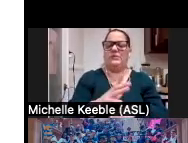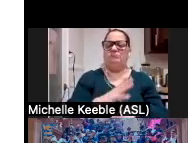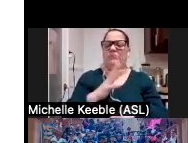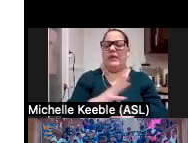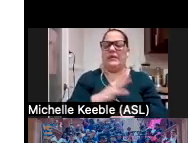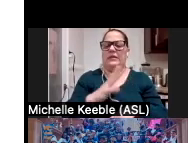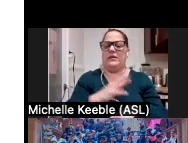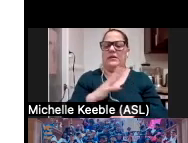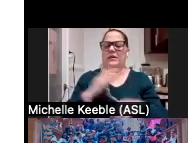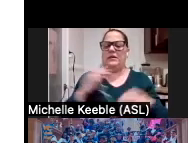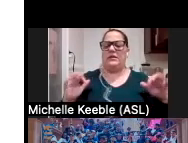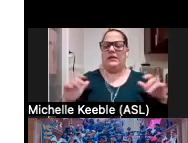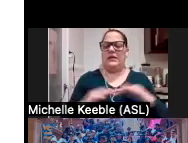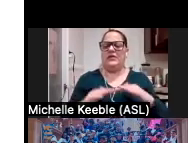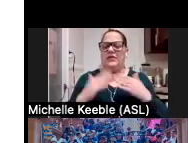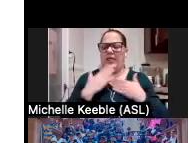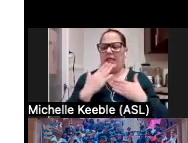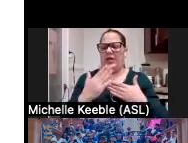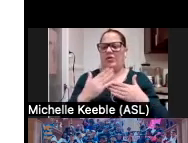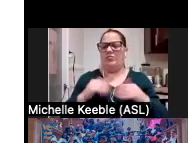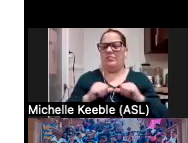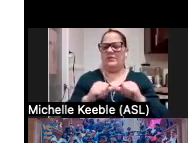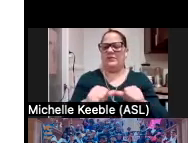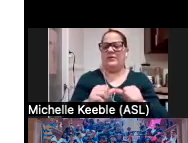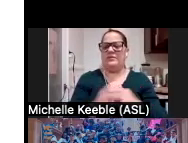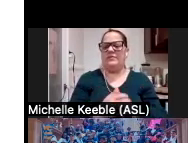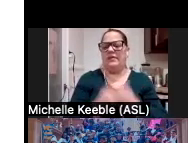Sorry, Natalie. Thank you. Please continue. [NATALIE] No, Chris, they need to know exactly how